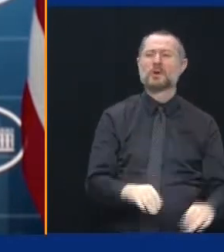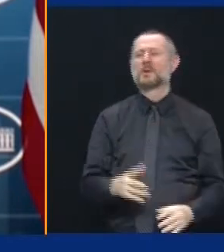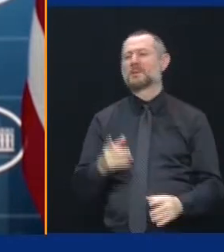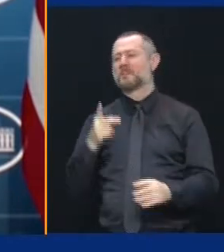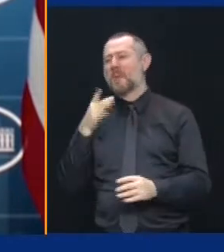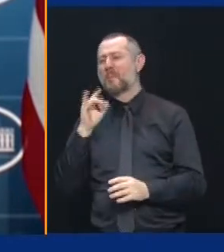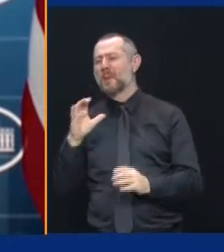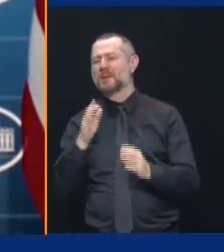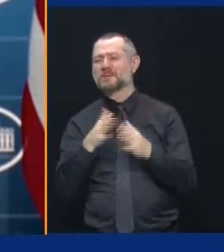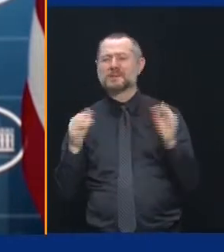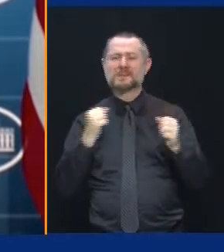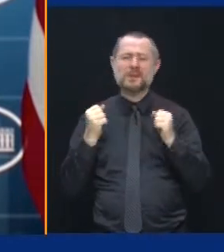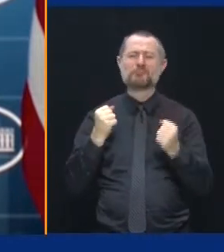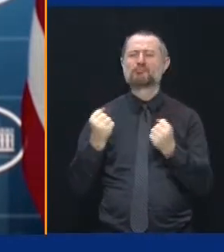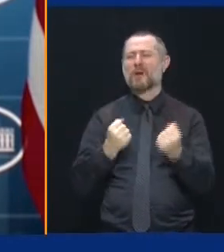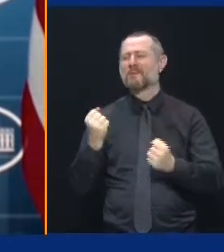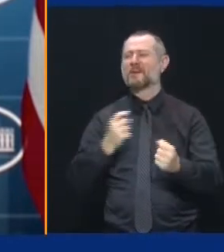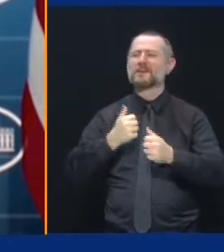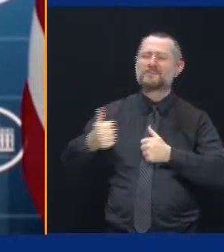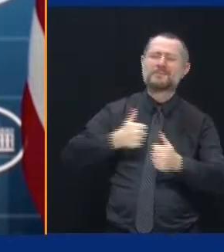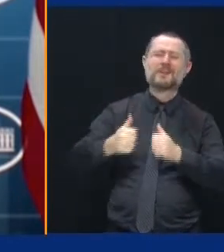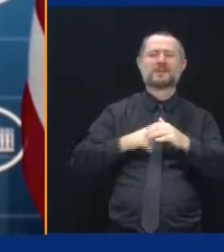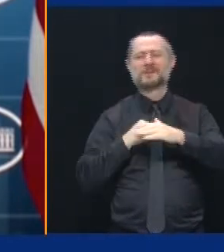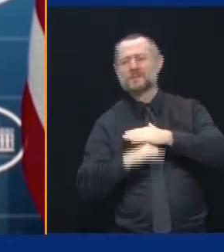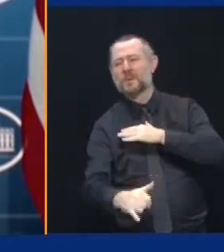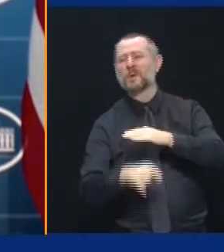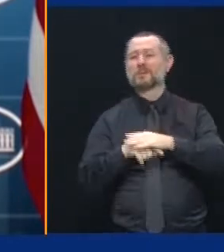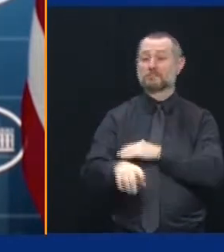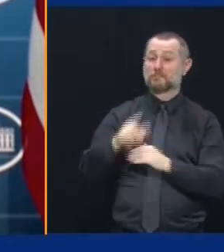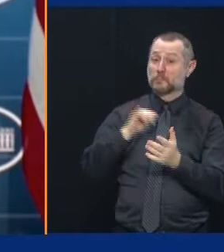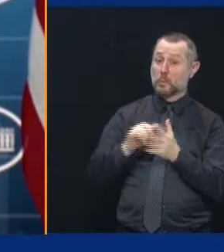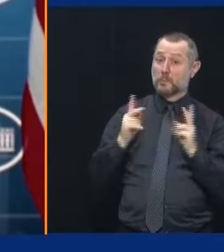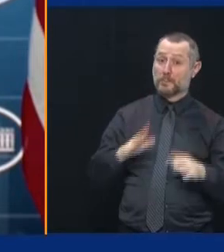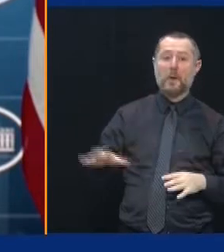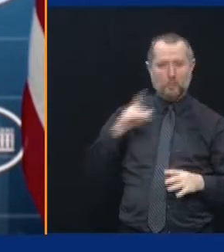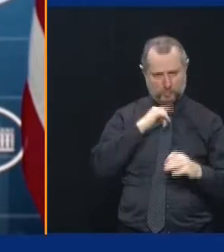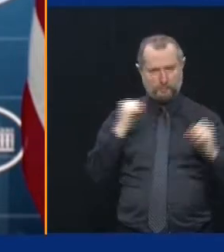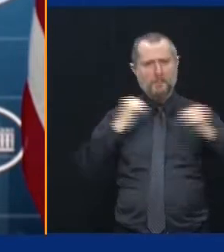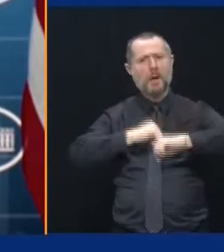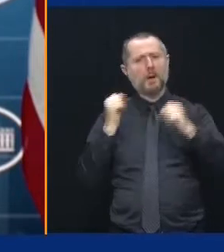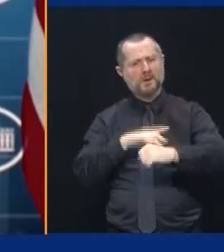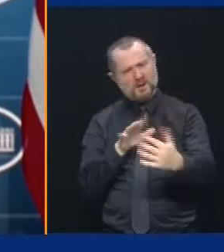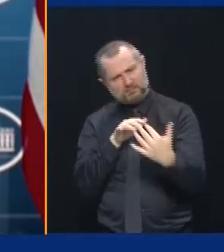HOSPITALS AND SCHOOLS AND GROCERY STORES AND PUBLIC TRANSIT. WE KNOW THAT NEW YORKERS HAVE